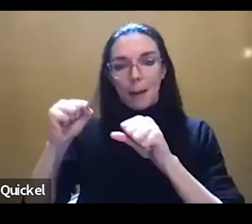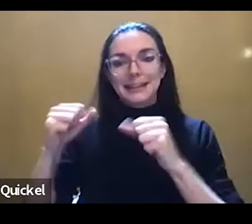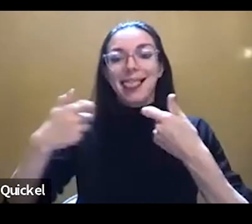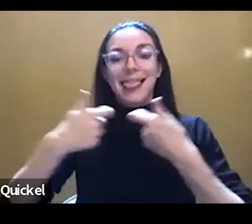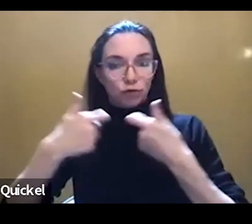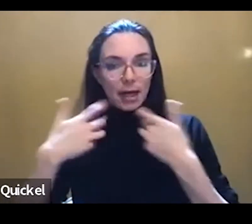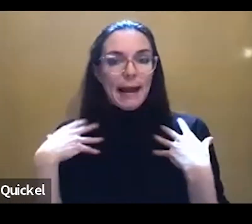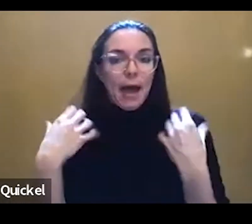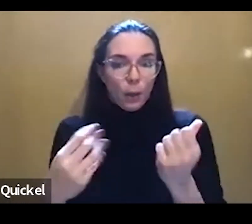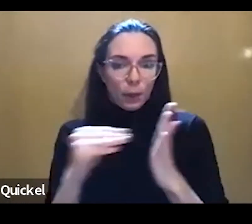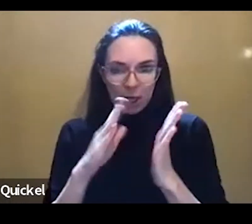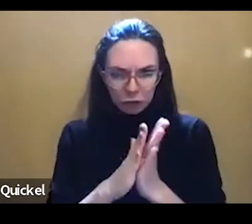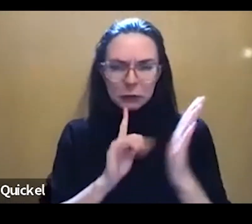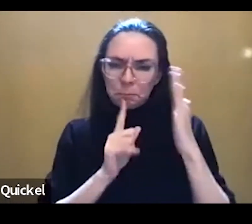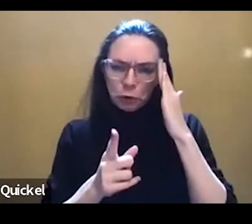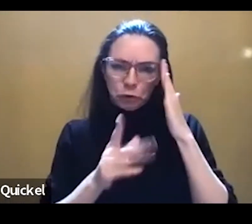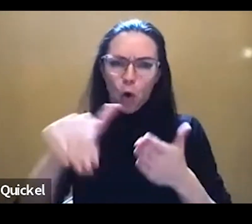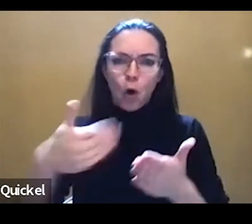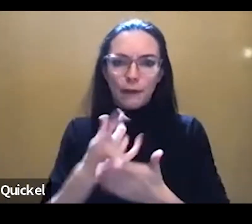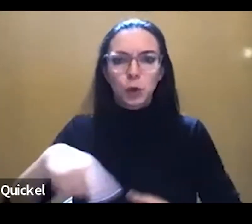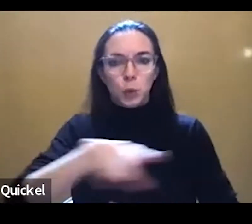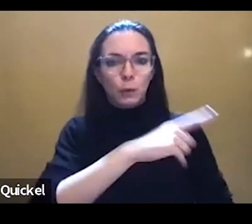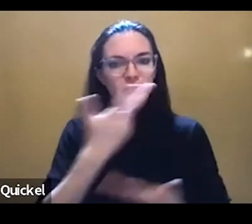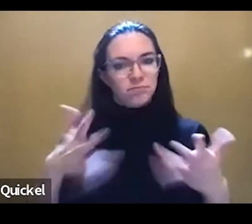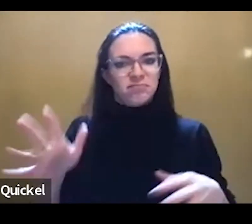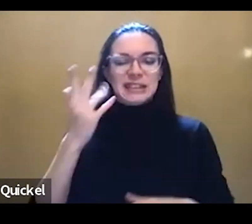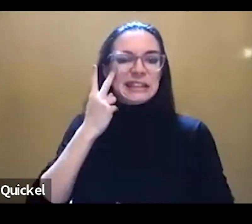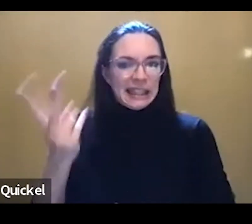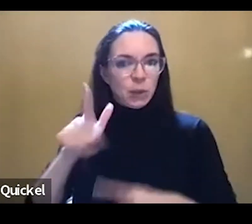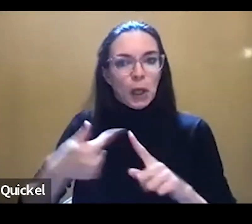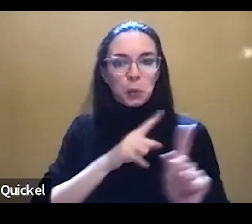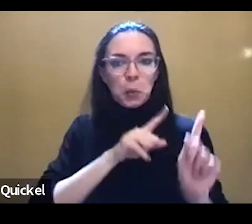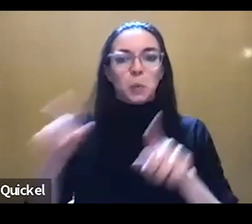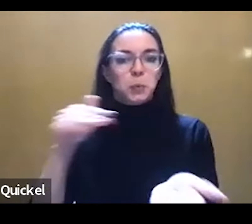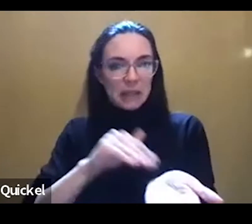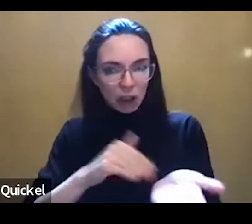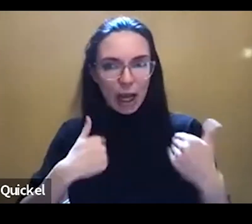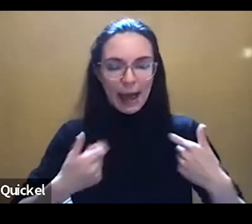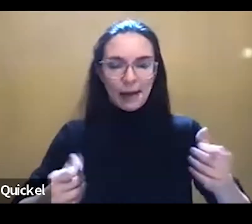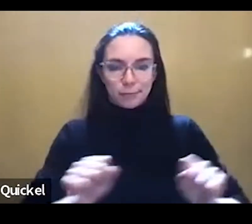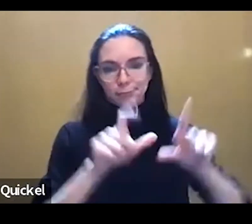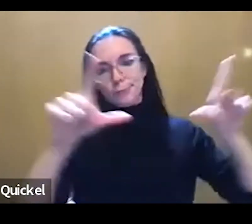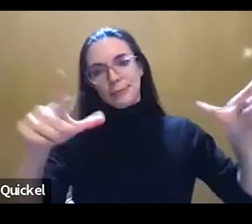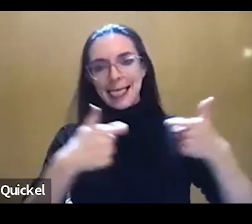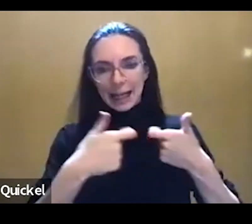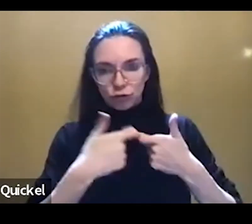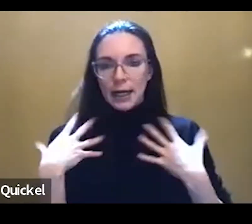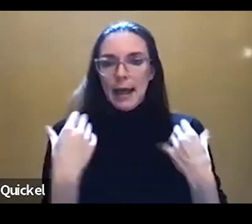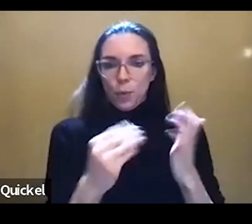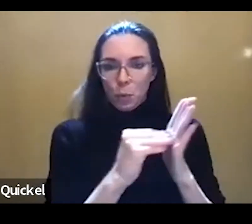I'm sure all the of you have seen that at the physician now. There's an electronic health record. So the question was if we